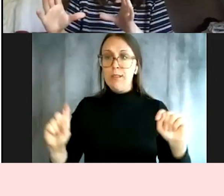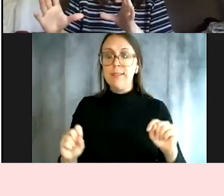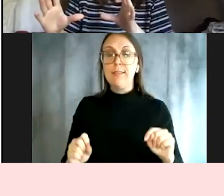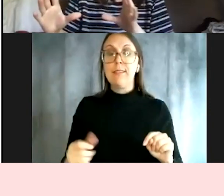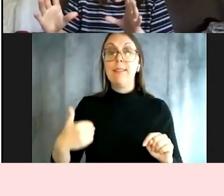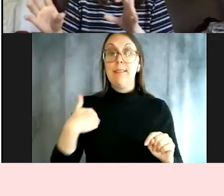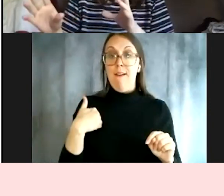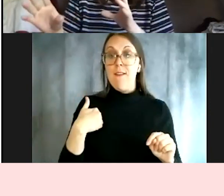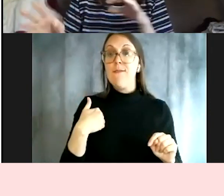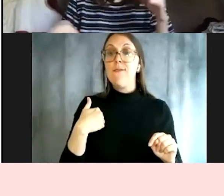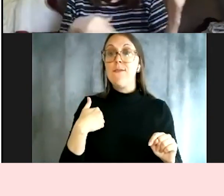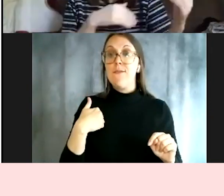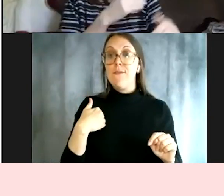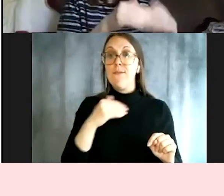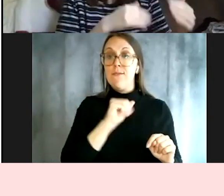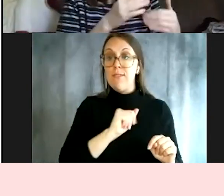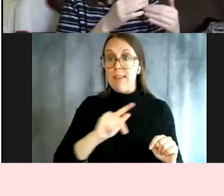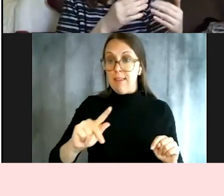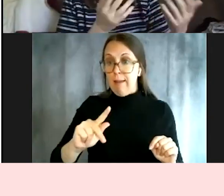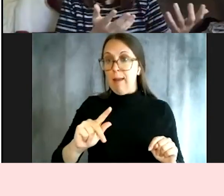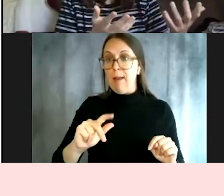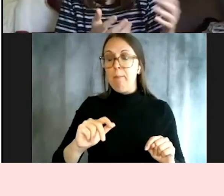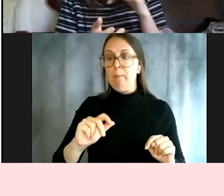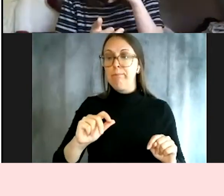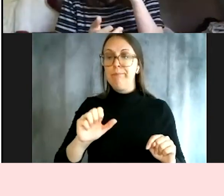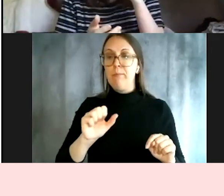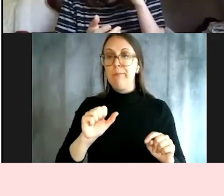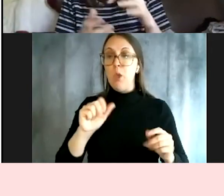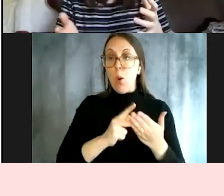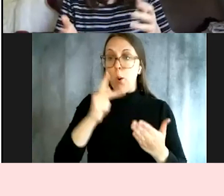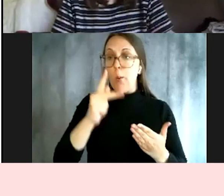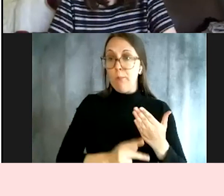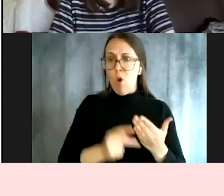things without having to actually make the website yourself um and I like that a lot.